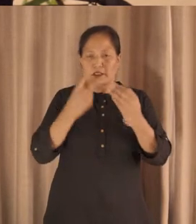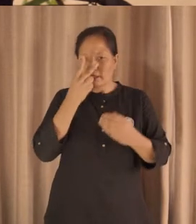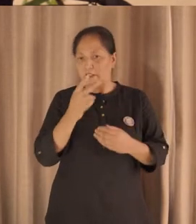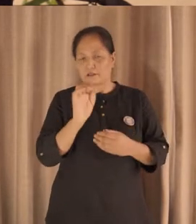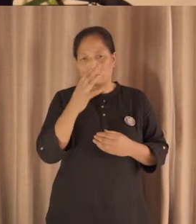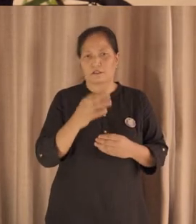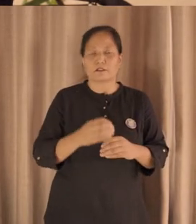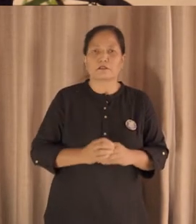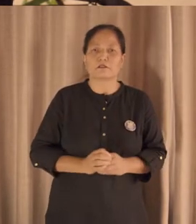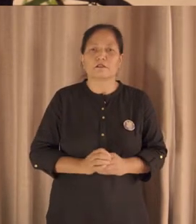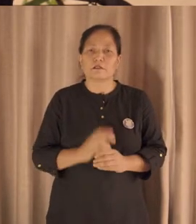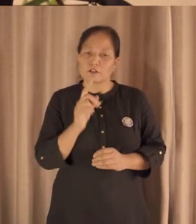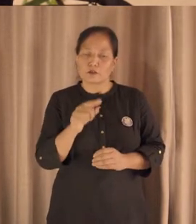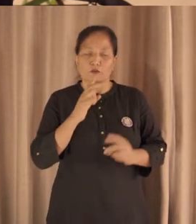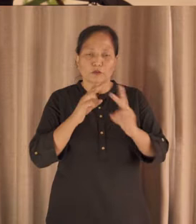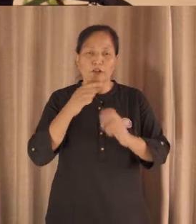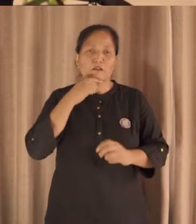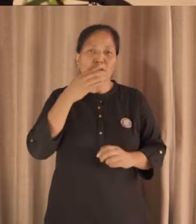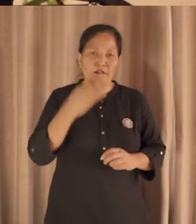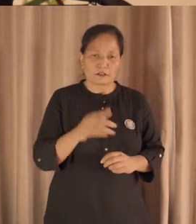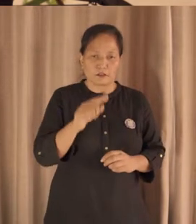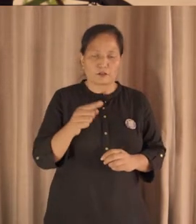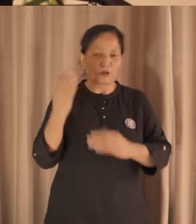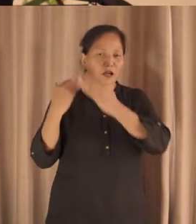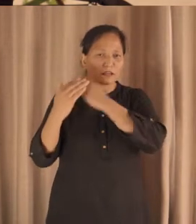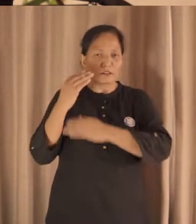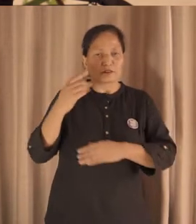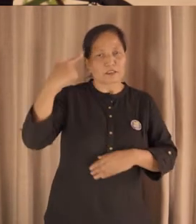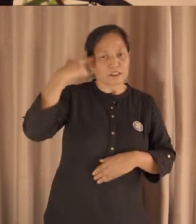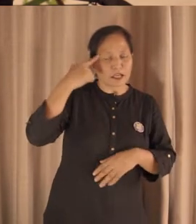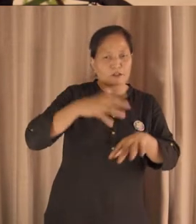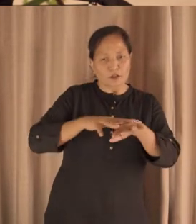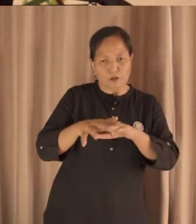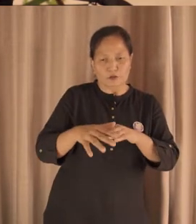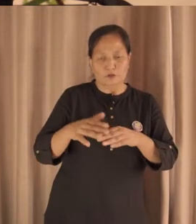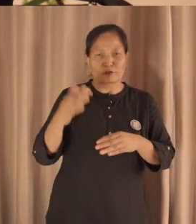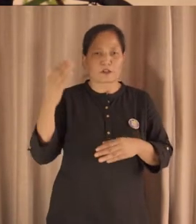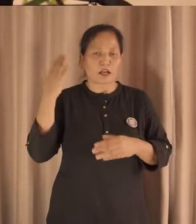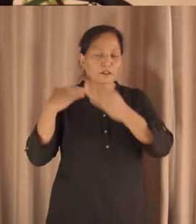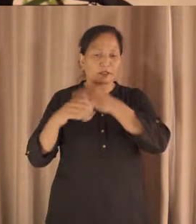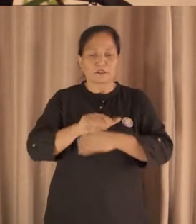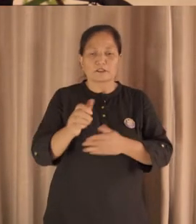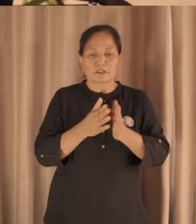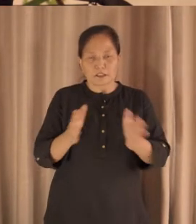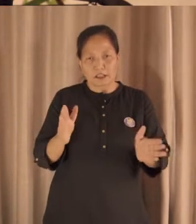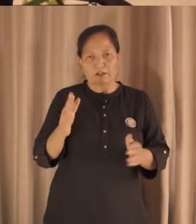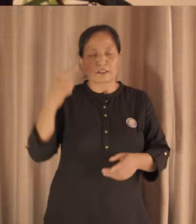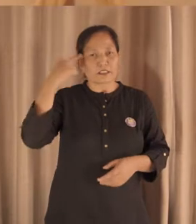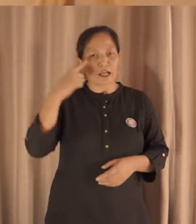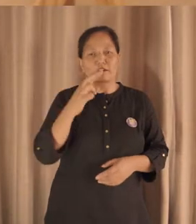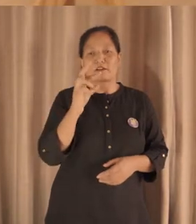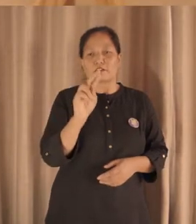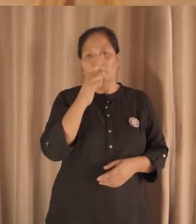in the process of state building. The system changed, people who control the power changed